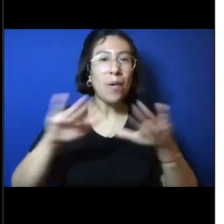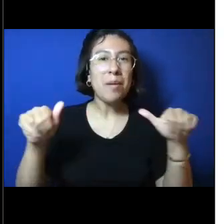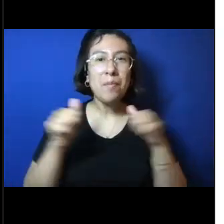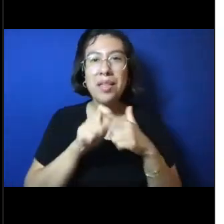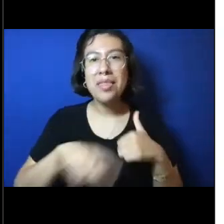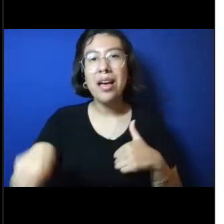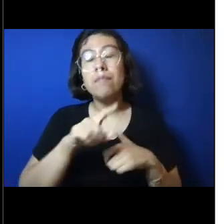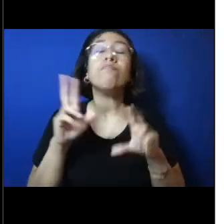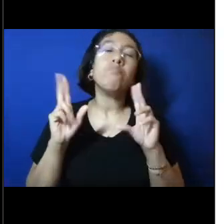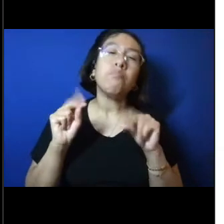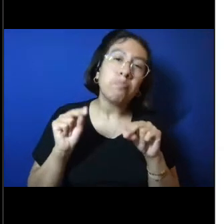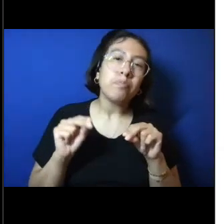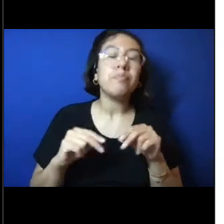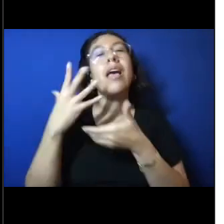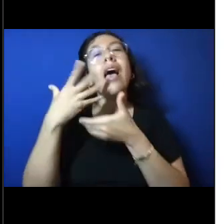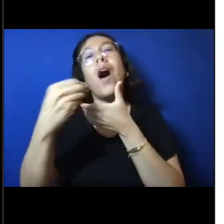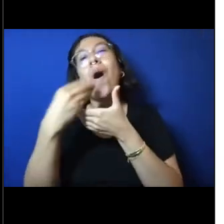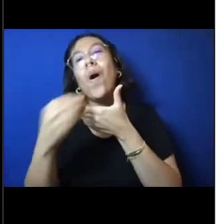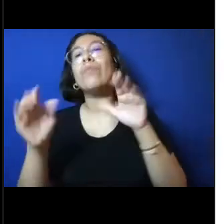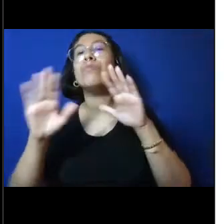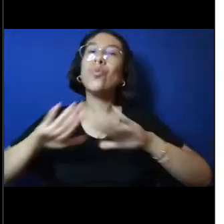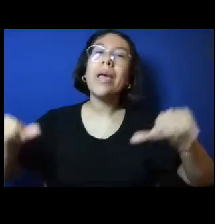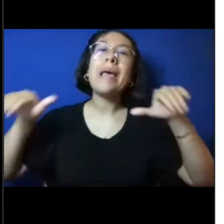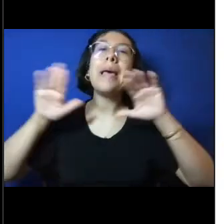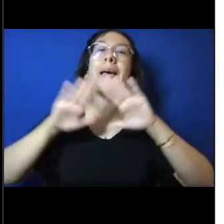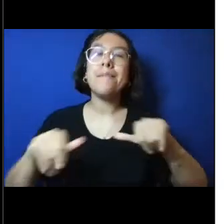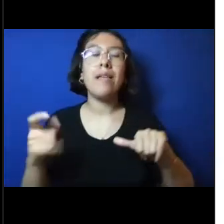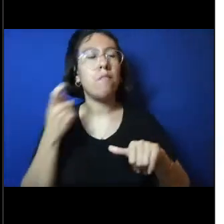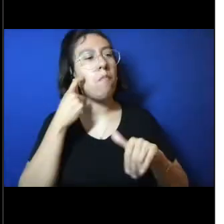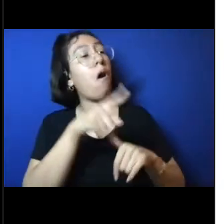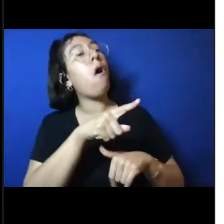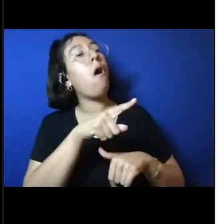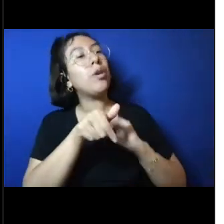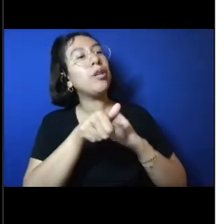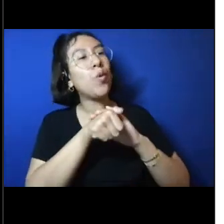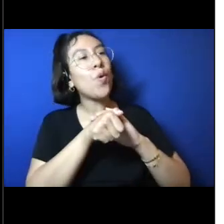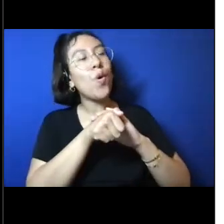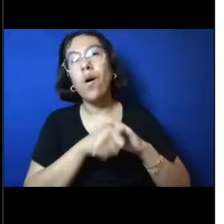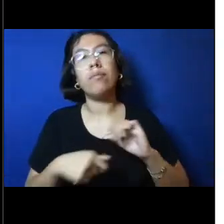and then seen a turtle go by. That has happened, but it wasn't as intentional as,